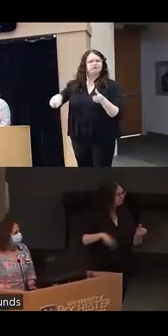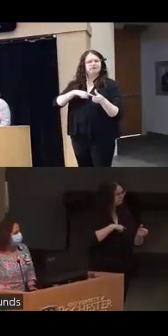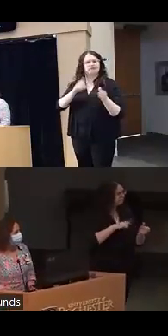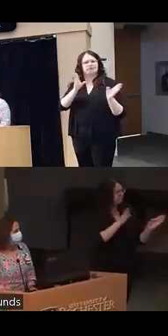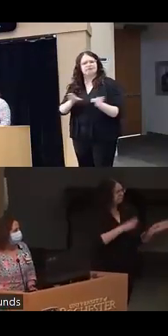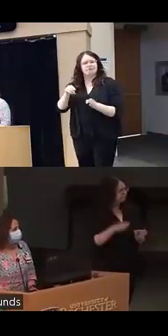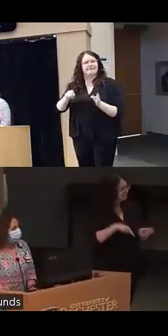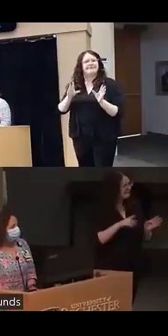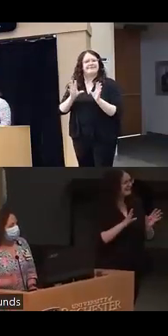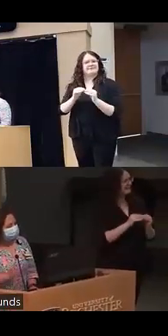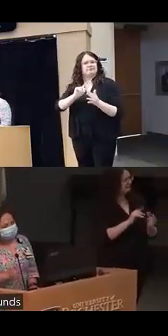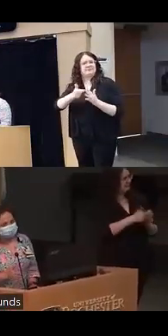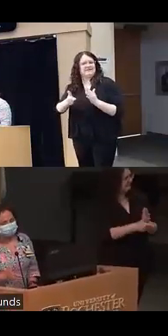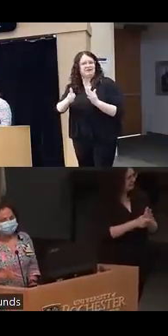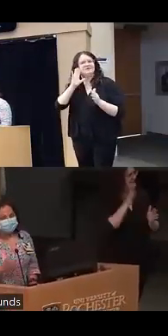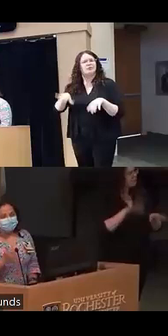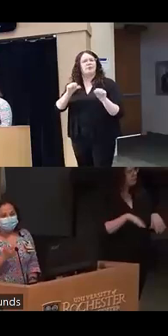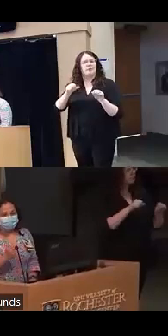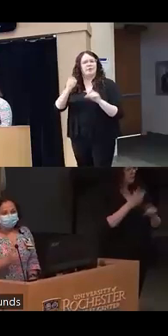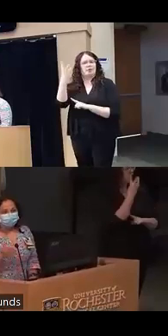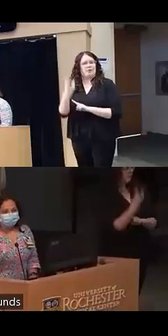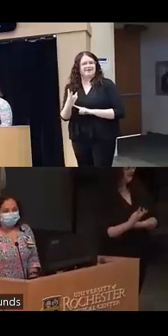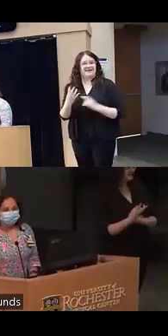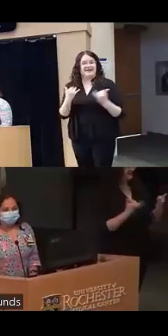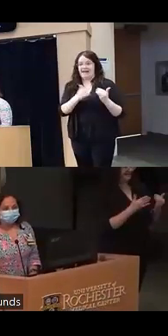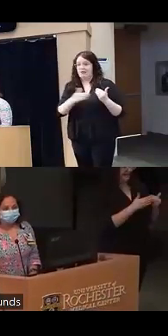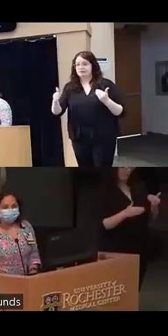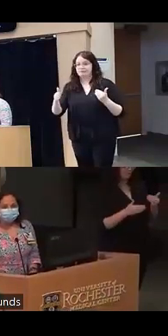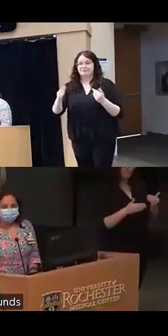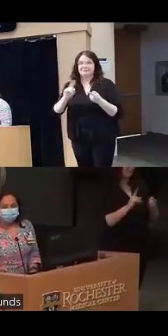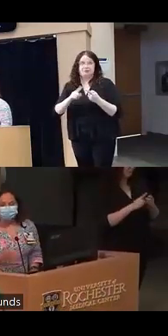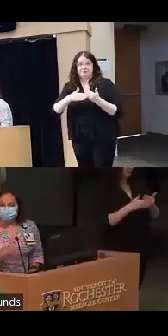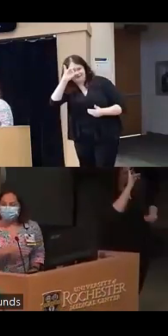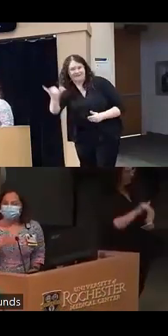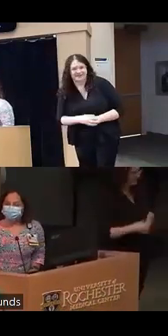series for you that will run every Wednesday from now until forever no I'm just kidding